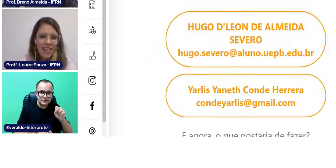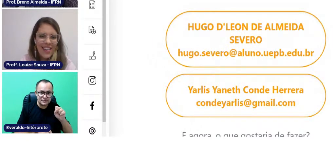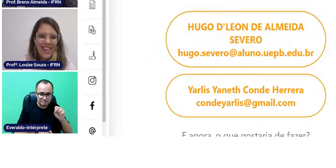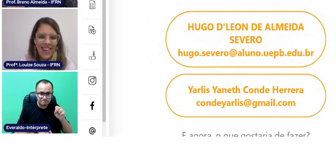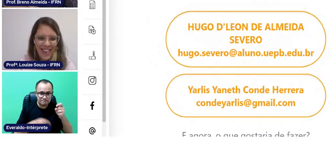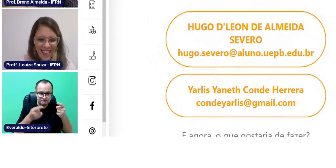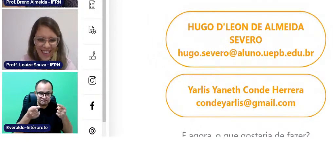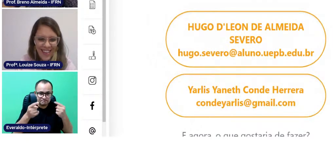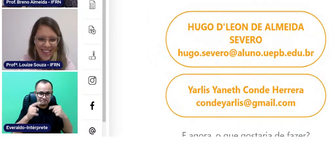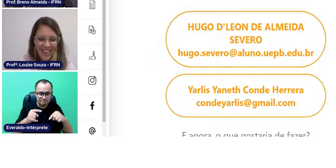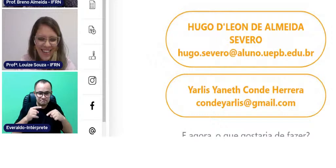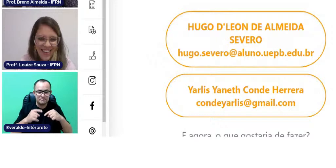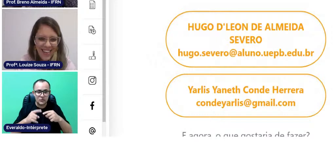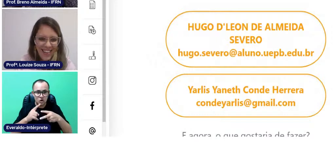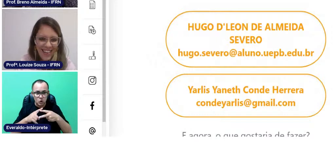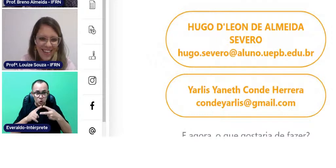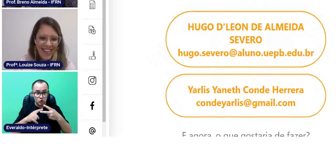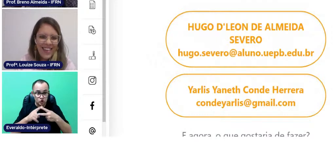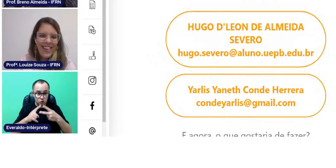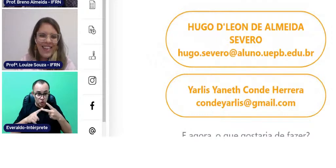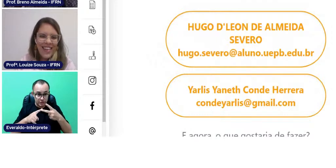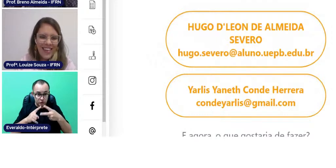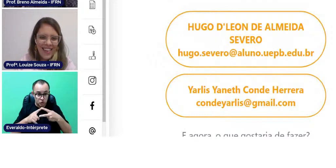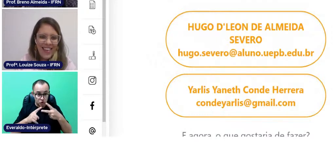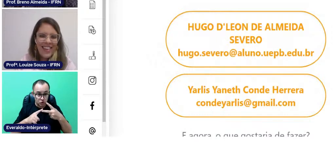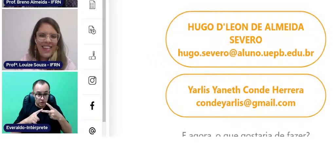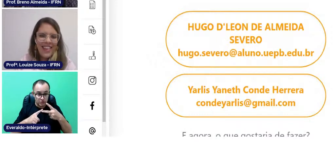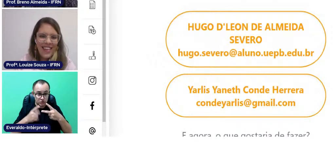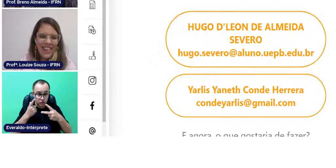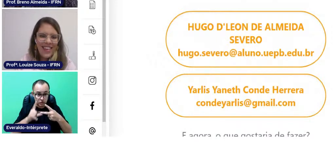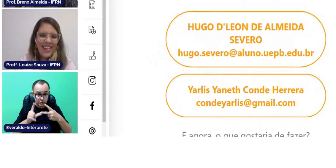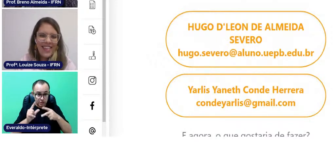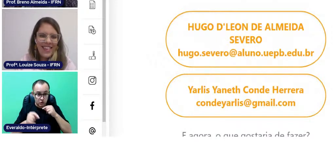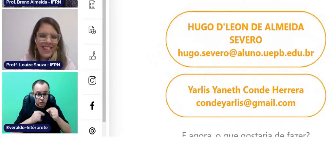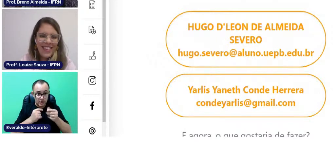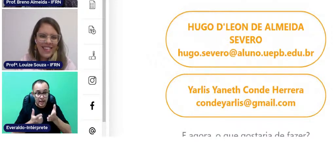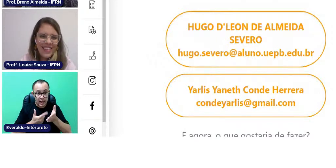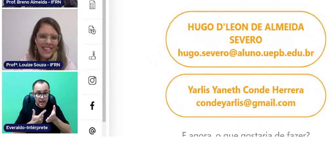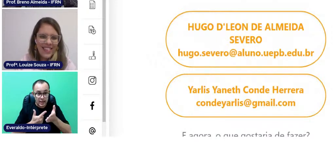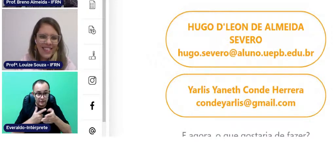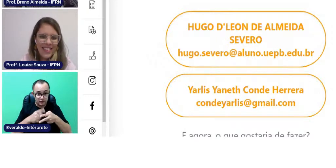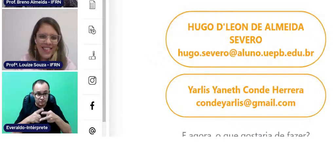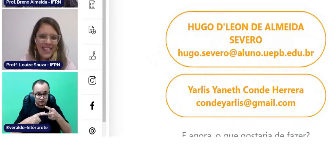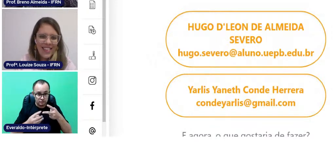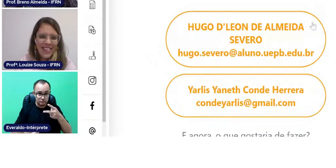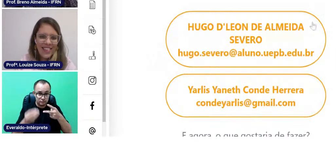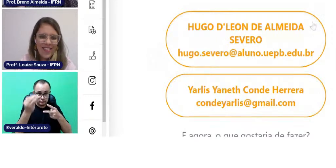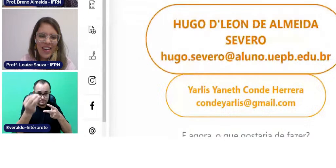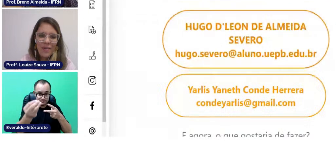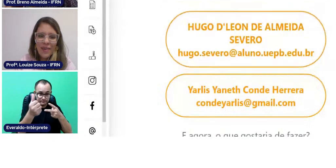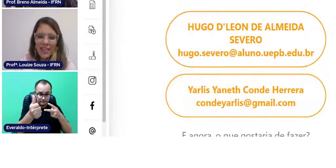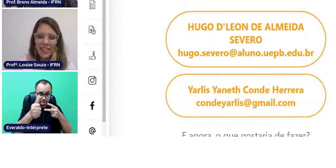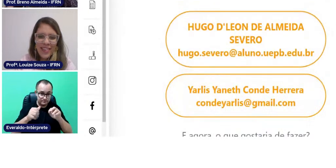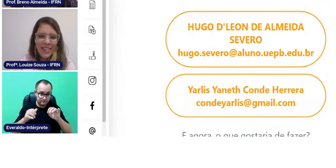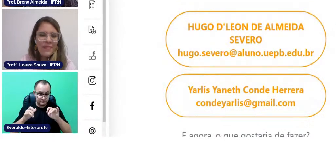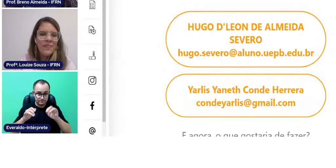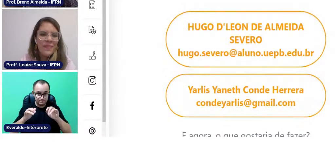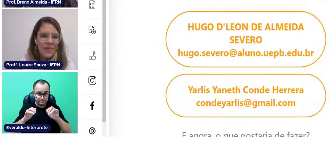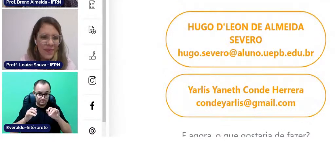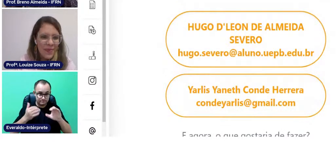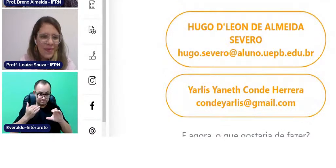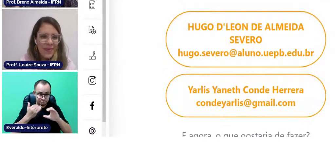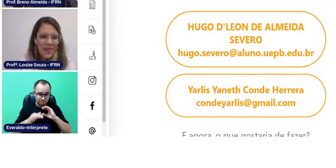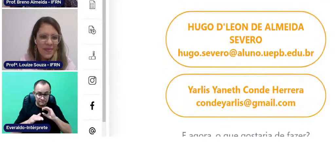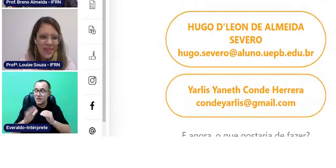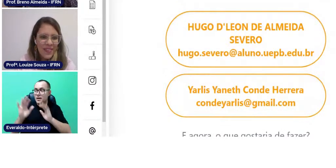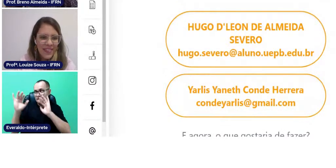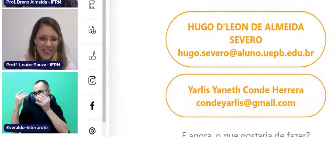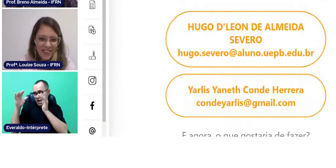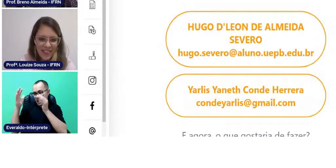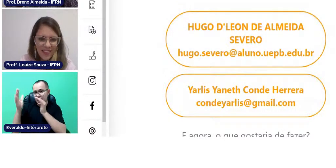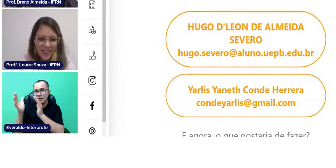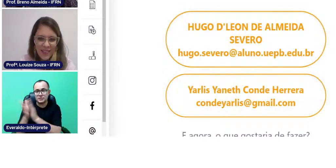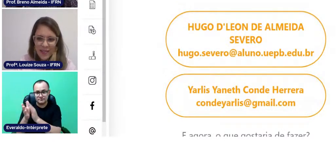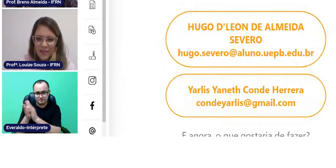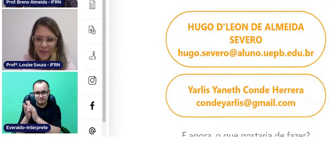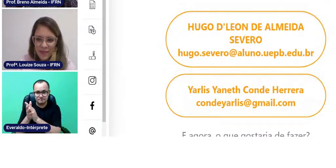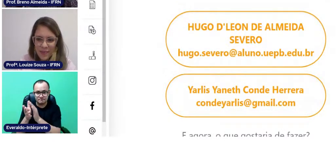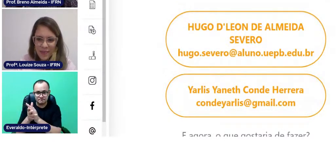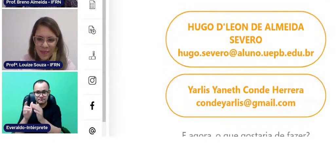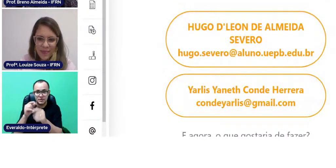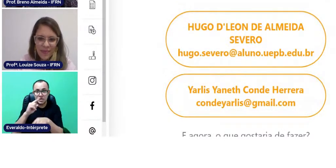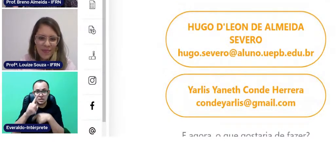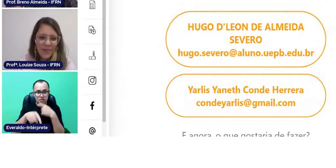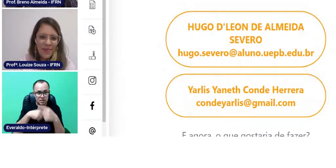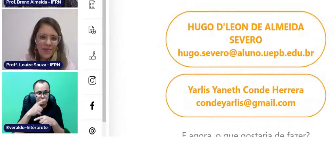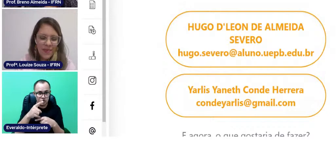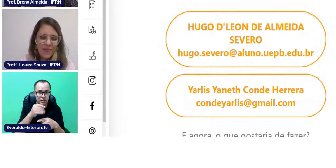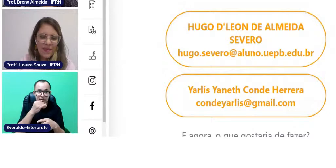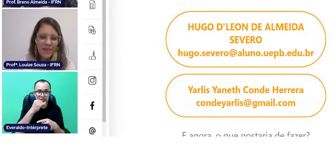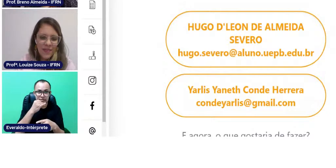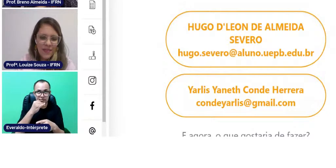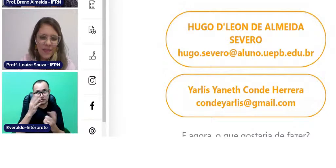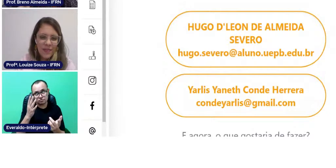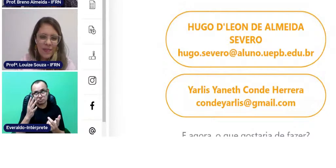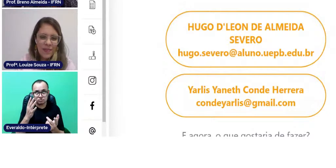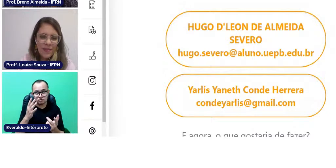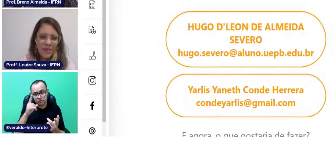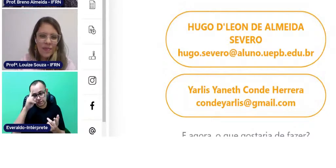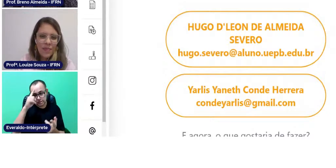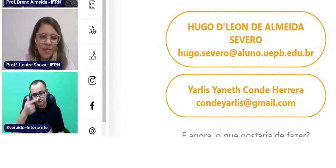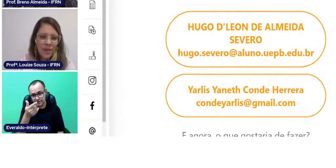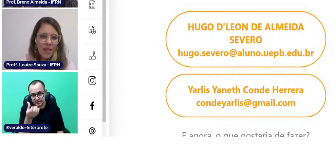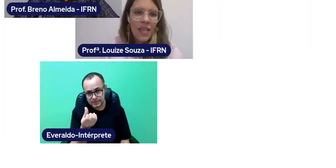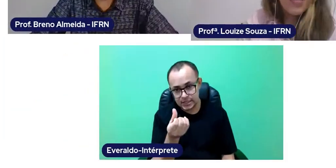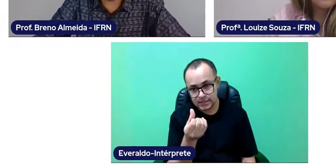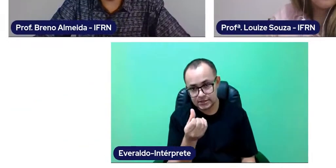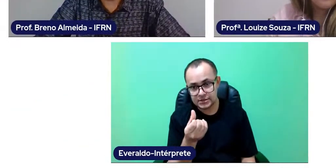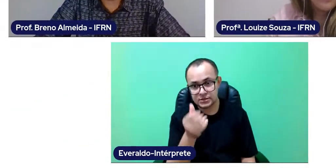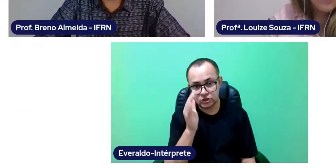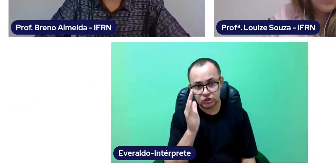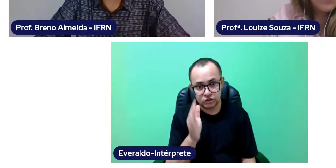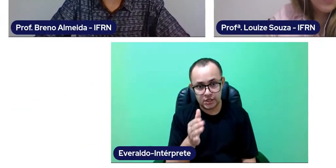We will get in touch with you guys by those e-mails. Congratulations! We will be in touch after the event ends, at the third day.